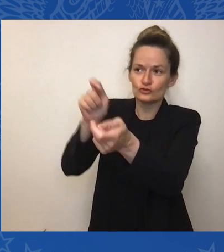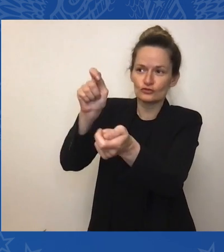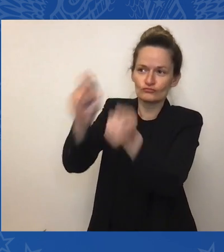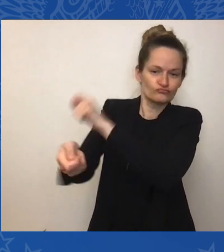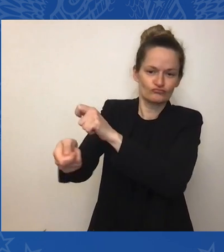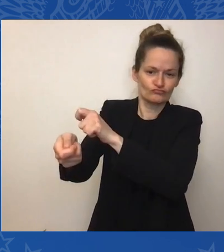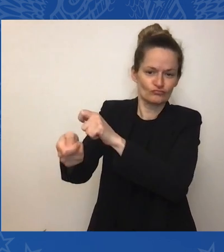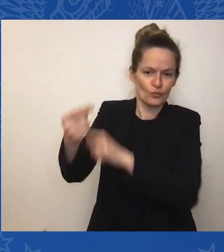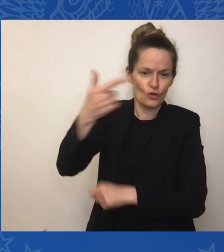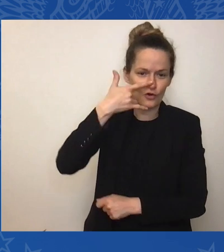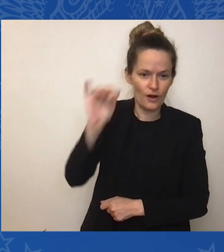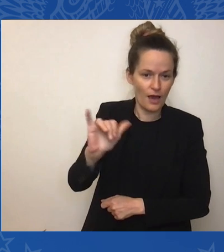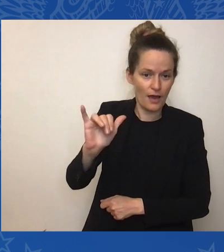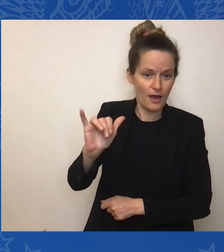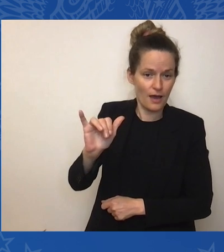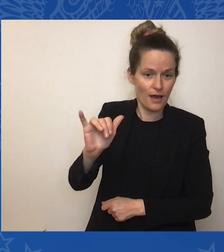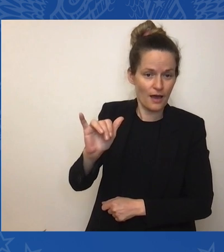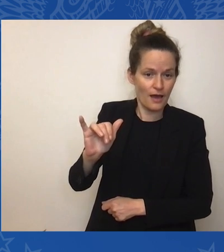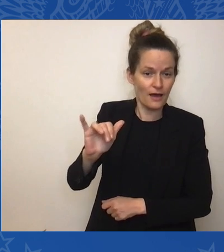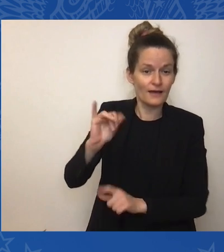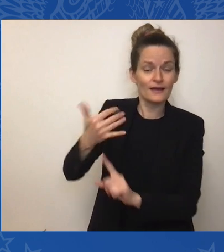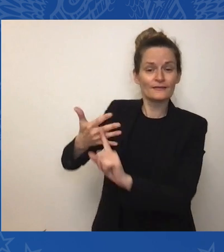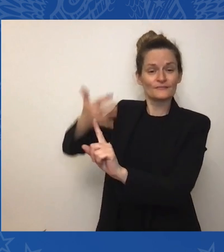And we did, through civil rights, change the trajectory of the nation.